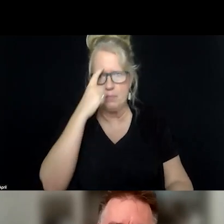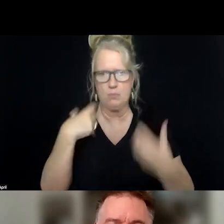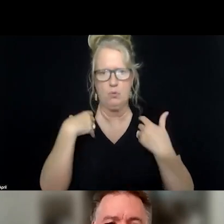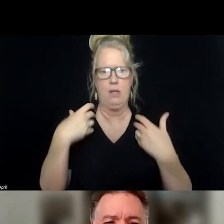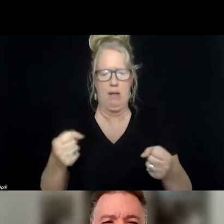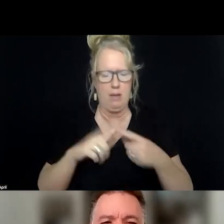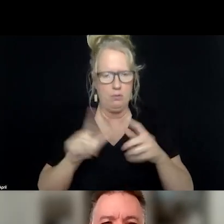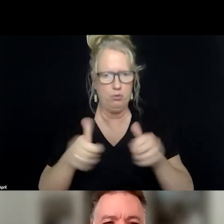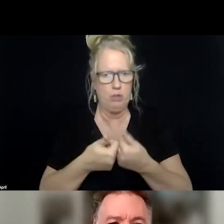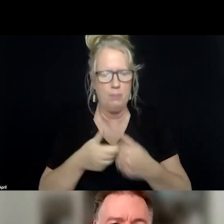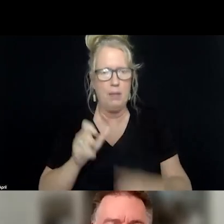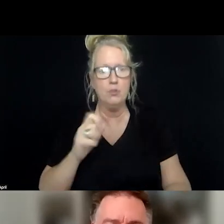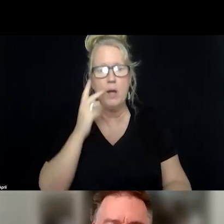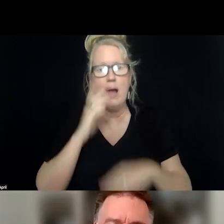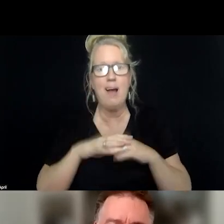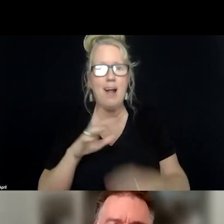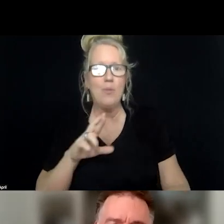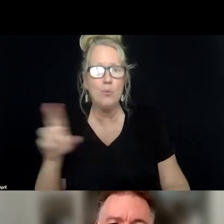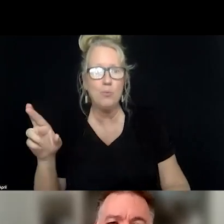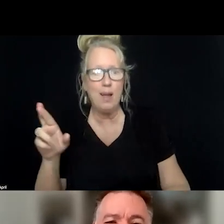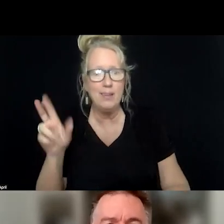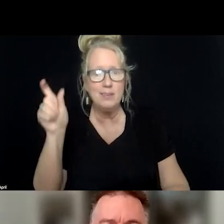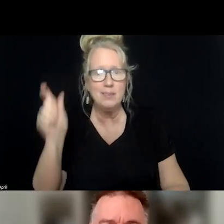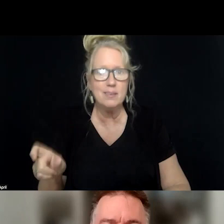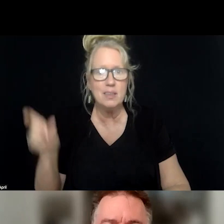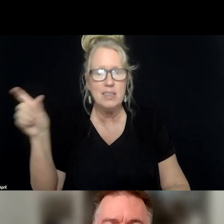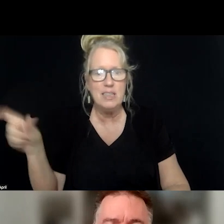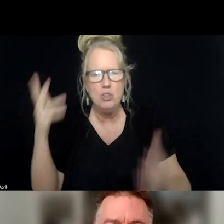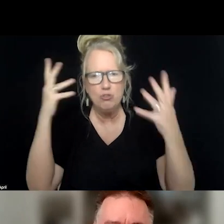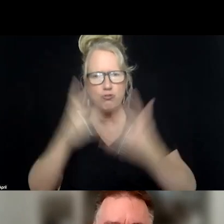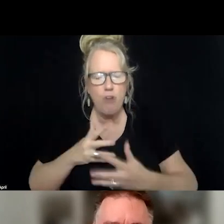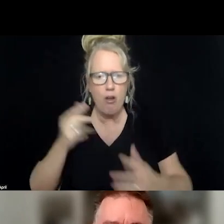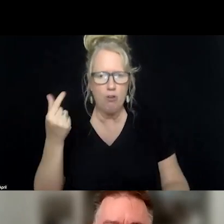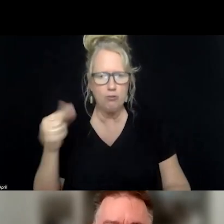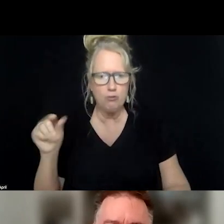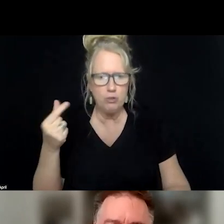IF I LOOK TO THE RIGHT, THE DARK GREEN REPRESENTS INPATIENT AND